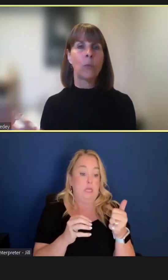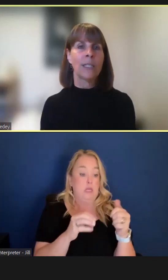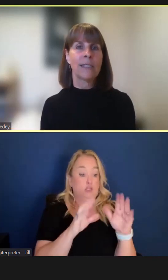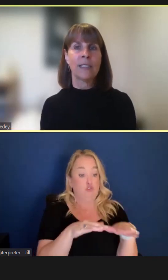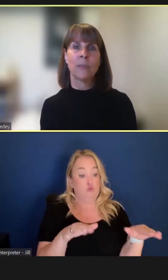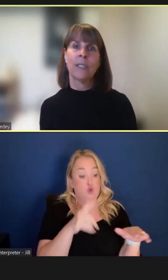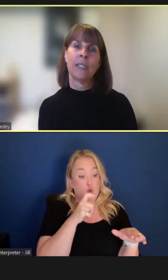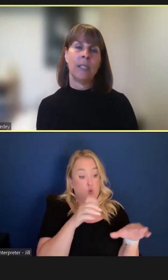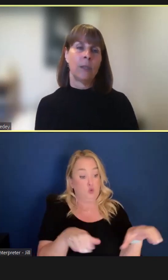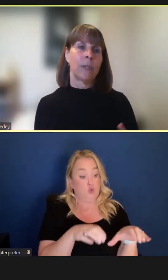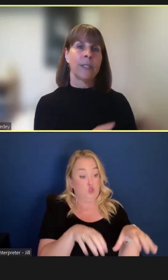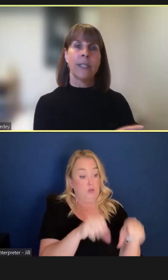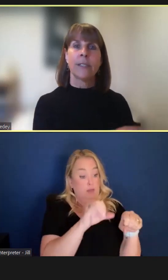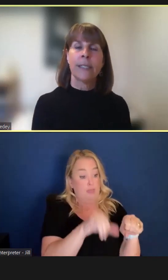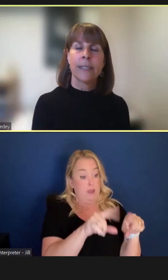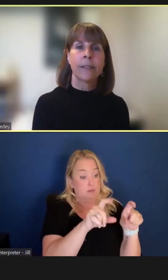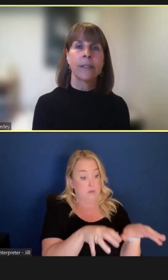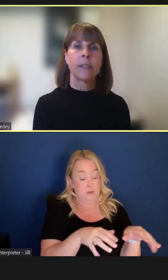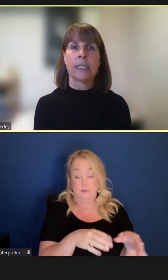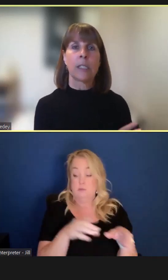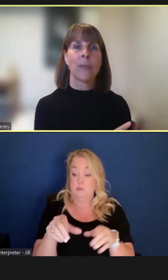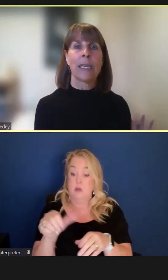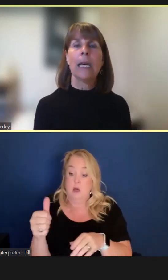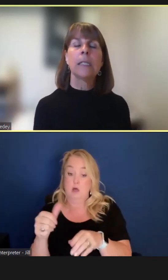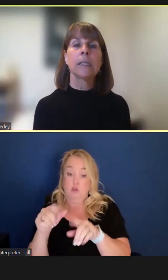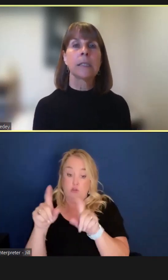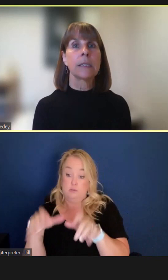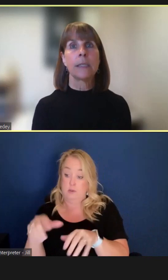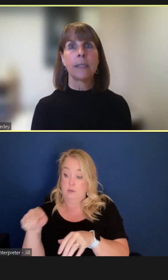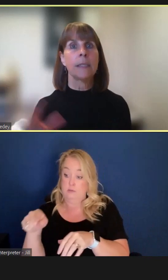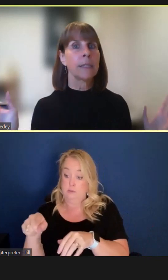assessment with another 10 children who did something else and then the other 10